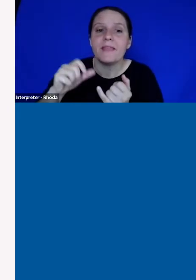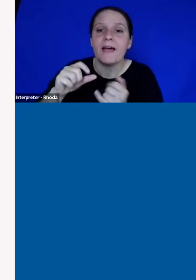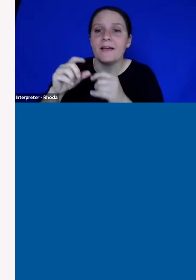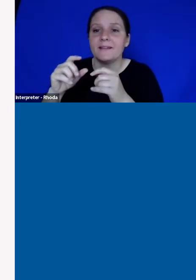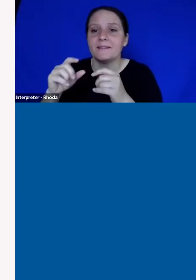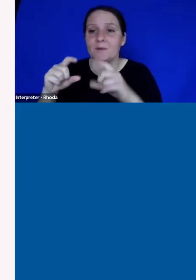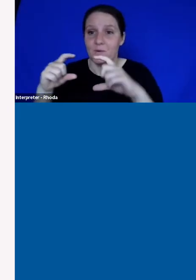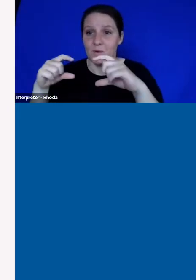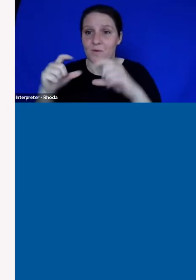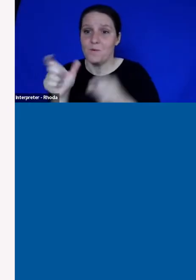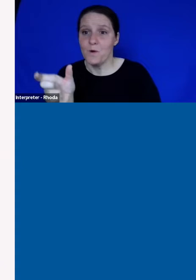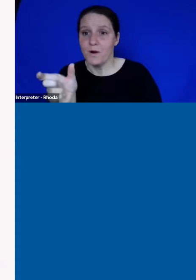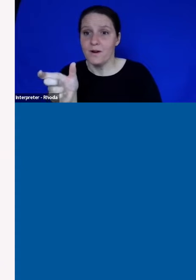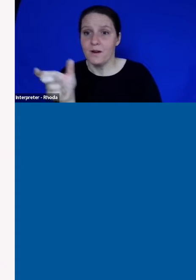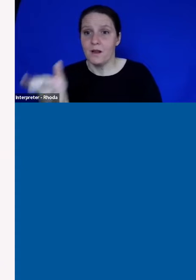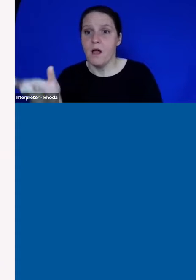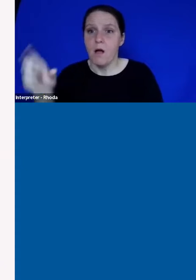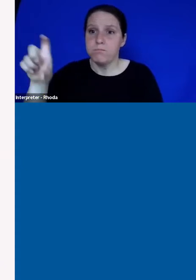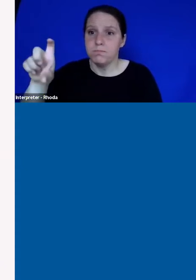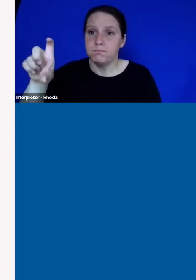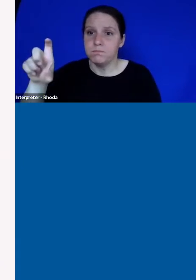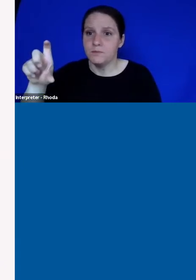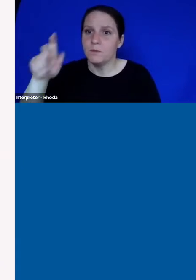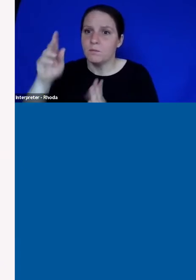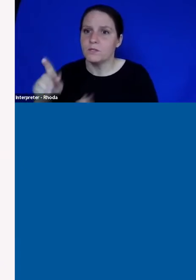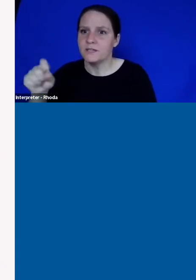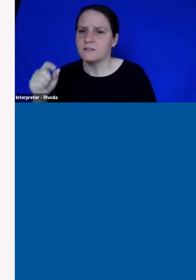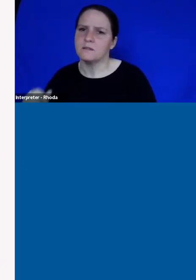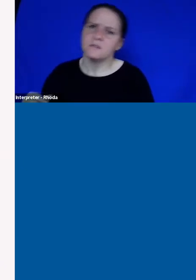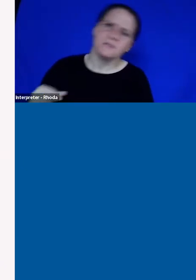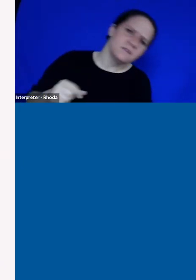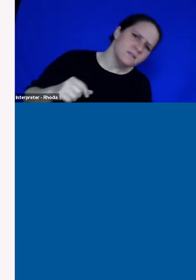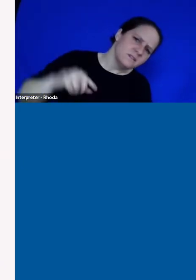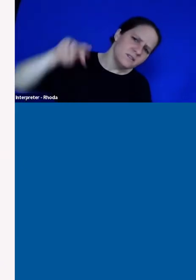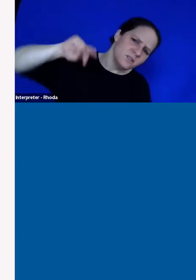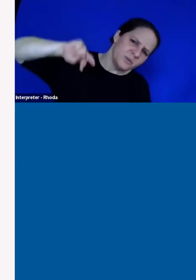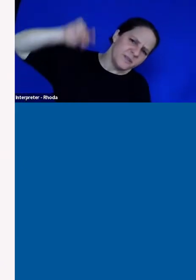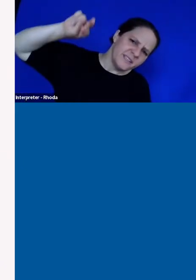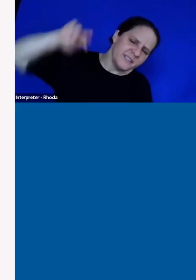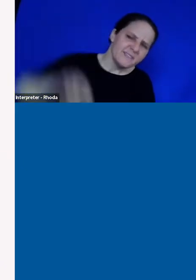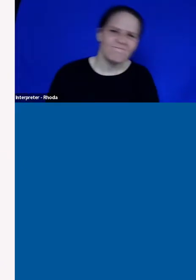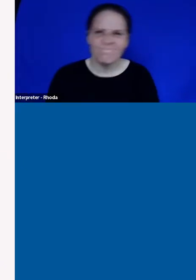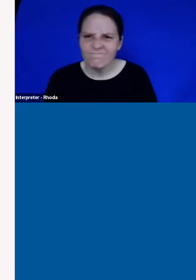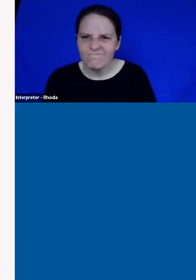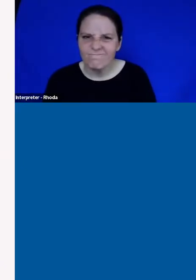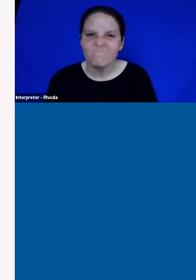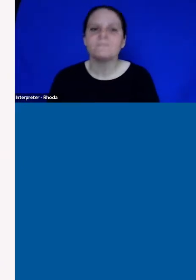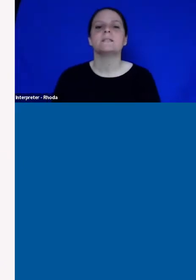so a user would have to bend their head sideways just to see what's going on. Now, typography itself is subjective.